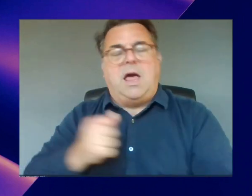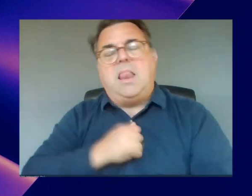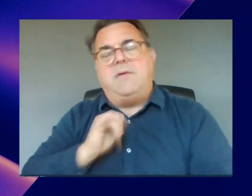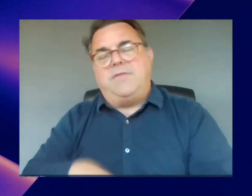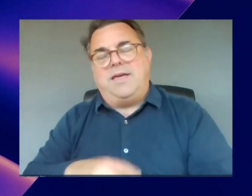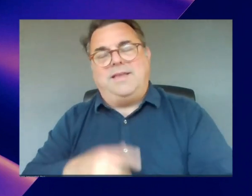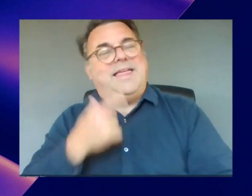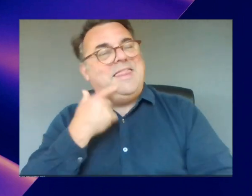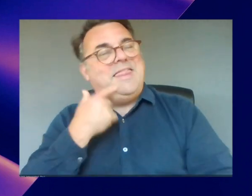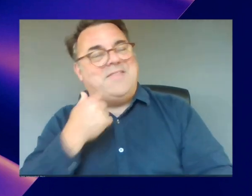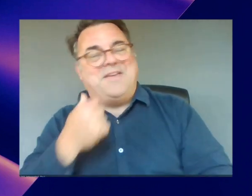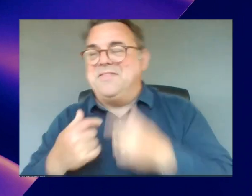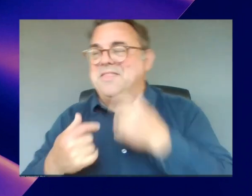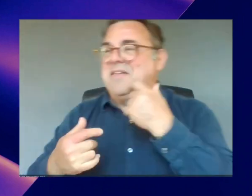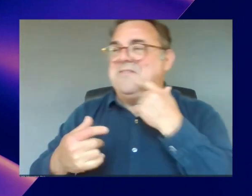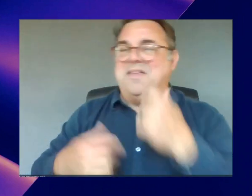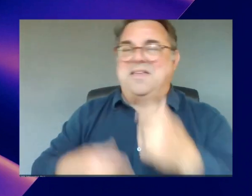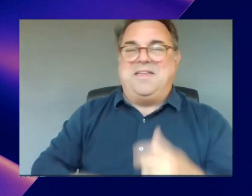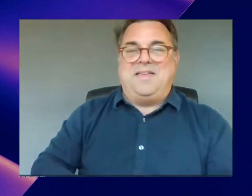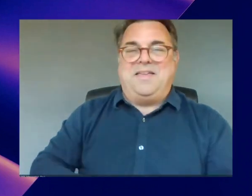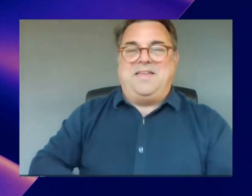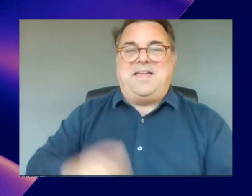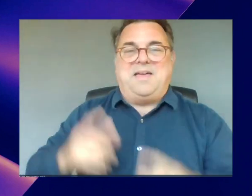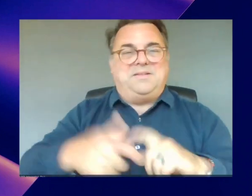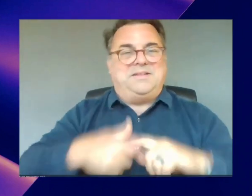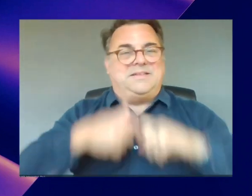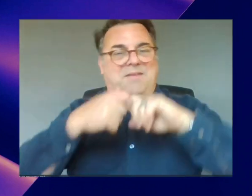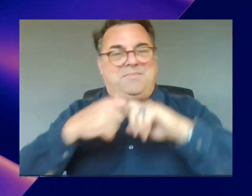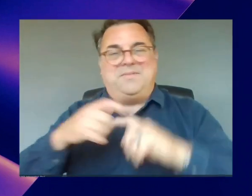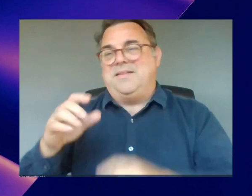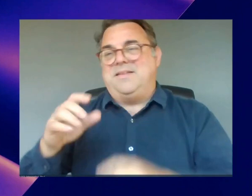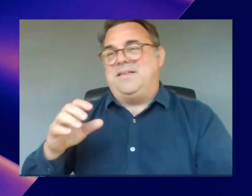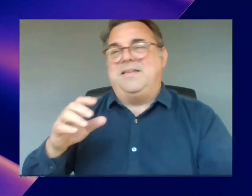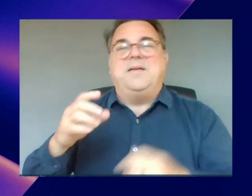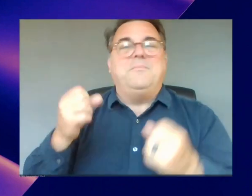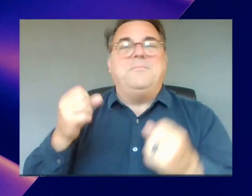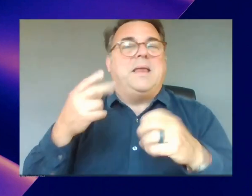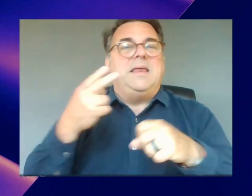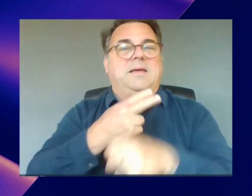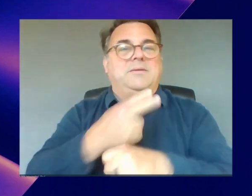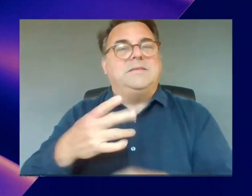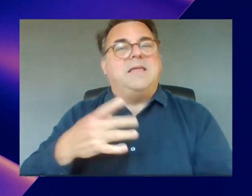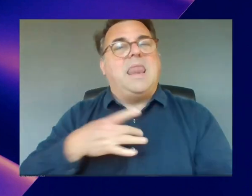I think one of the big concepts for a lot of customers out there is they like to have serverless architectures.